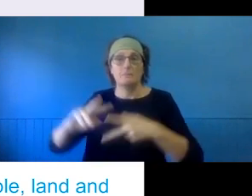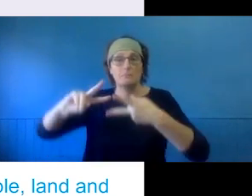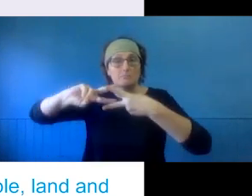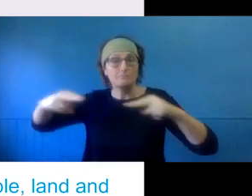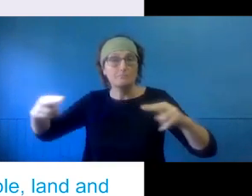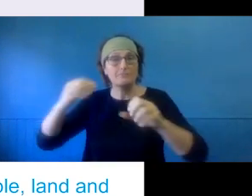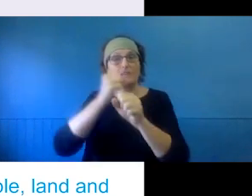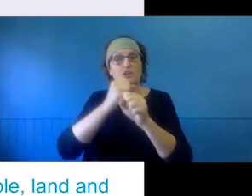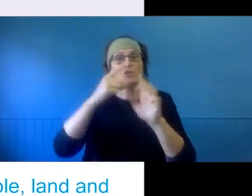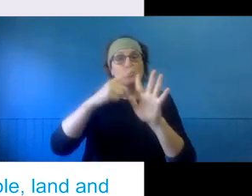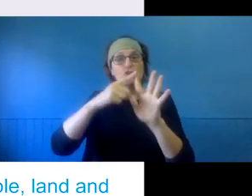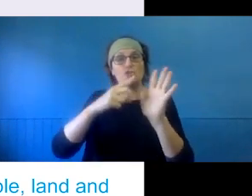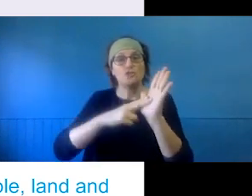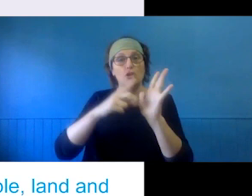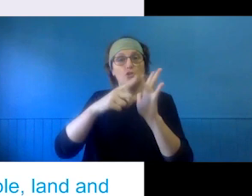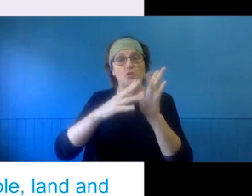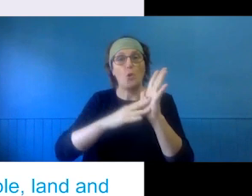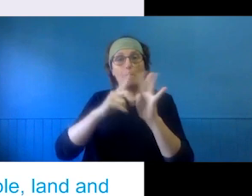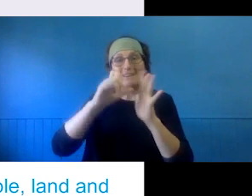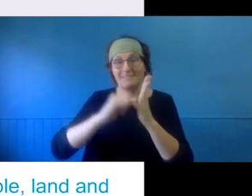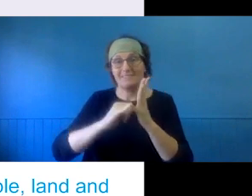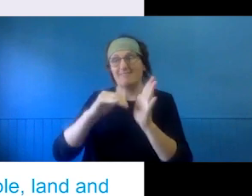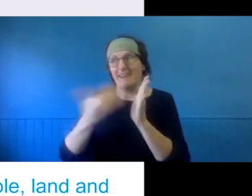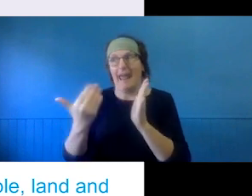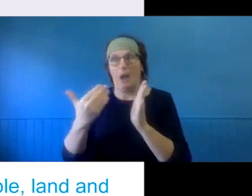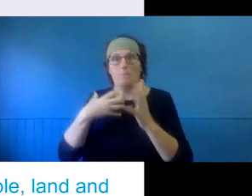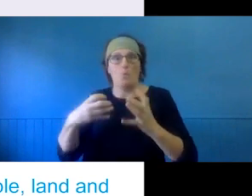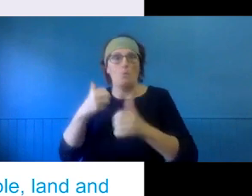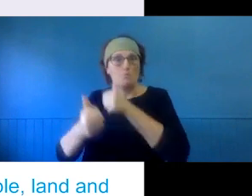growing area. It also includes languages - languages which continue